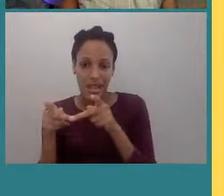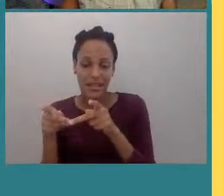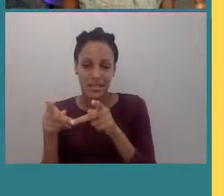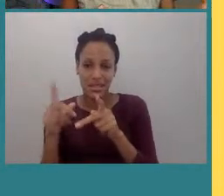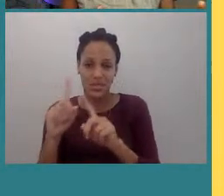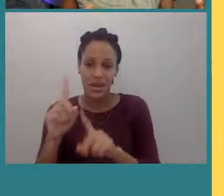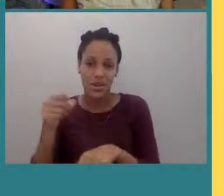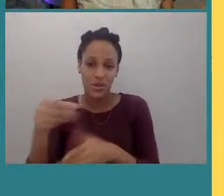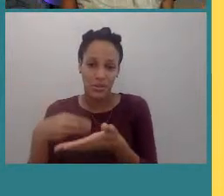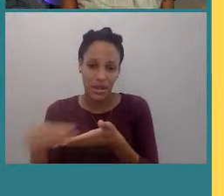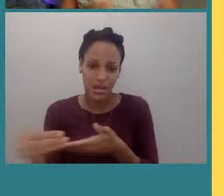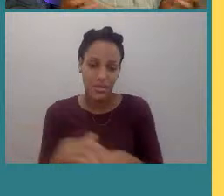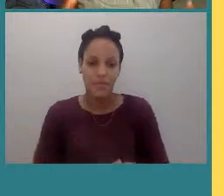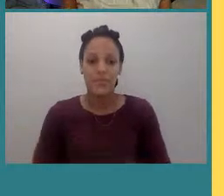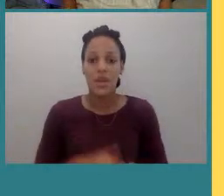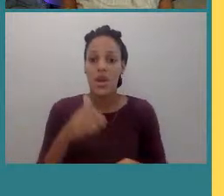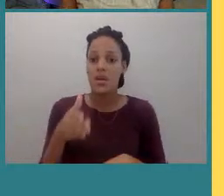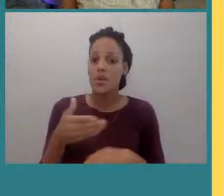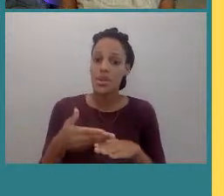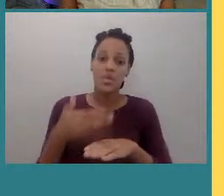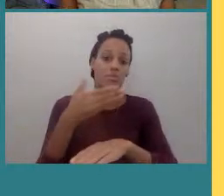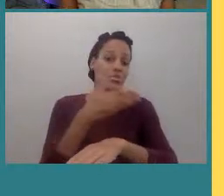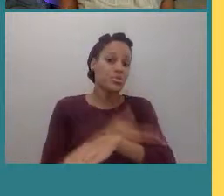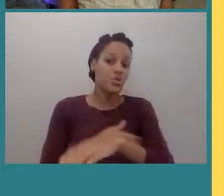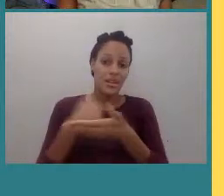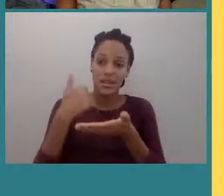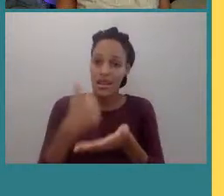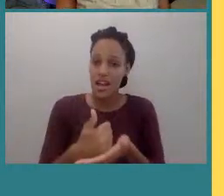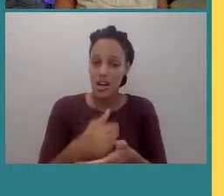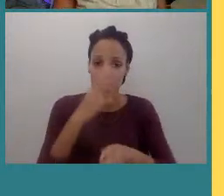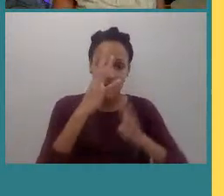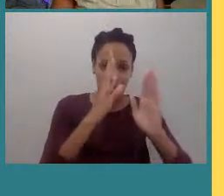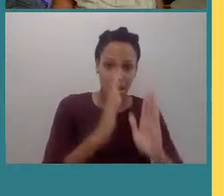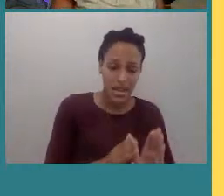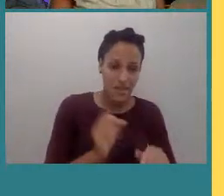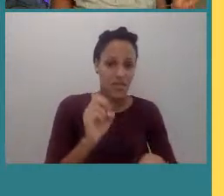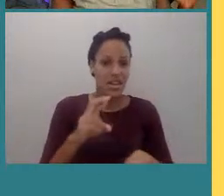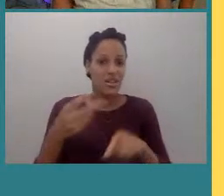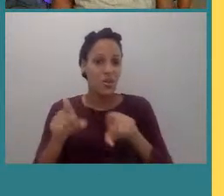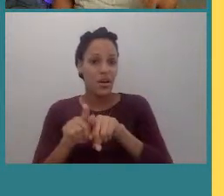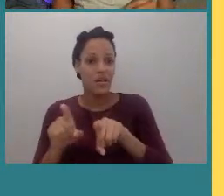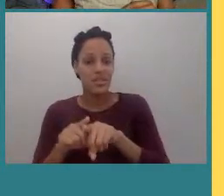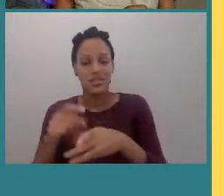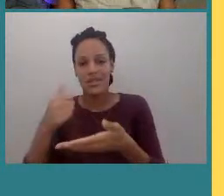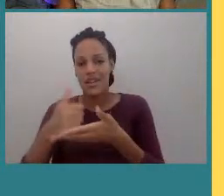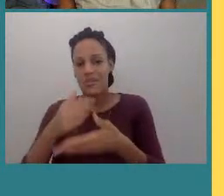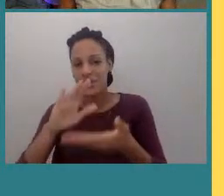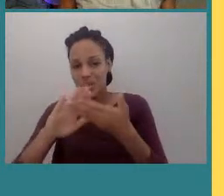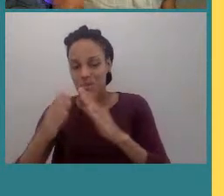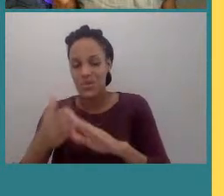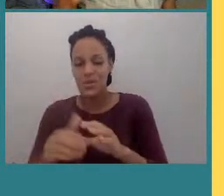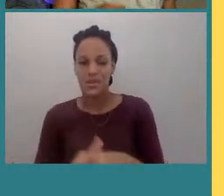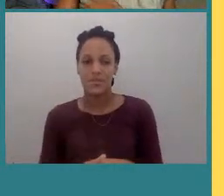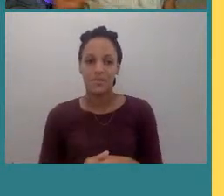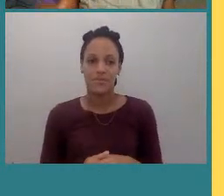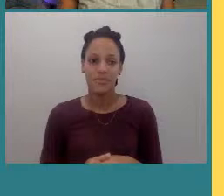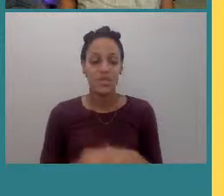I did the encyclopedia a few years ago. My name was not out there but someone that I